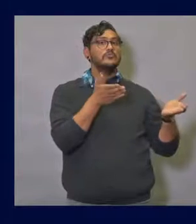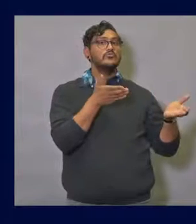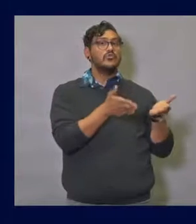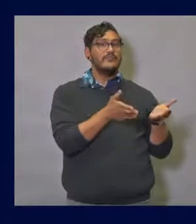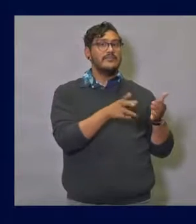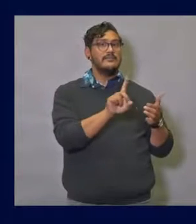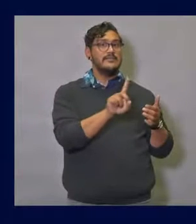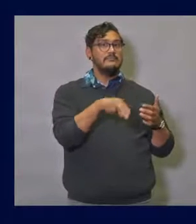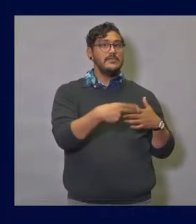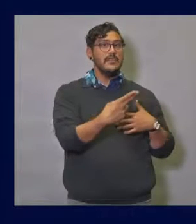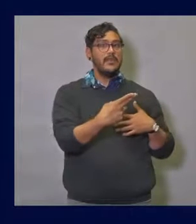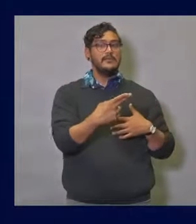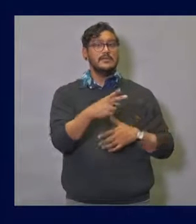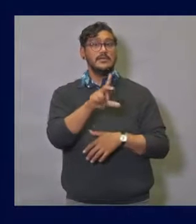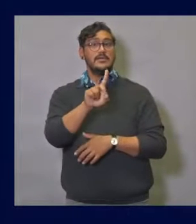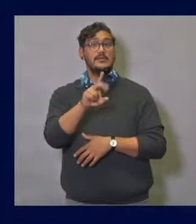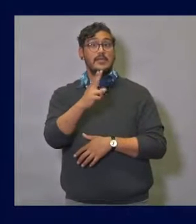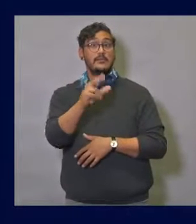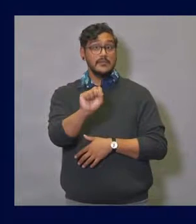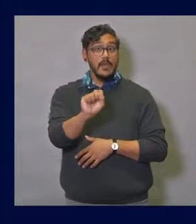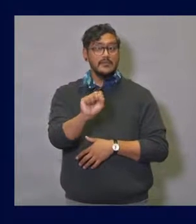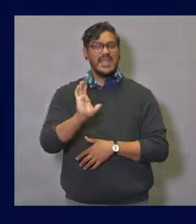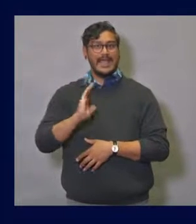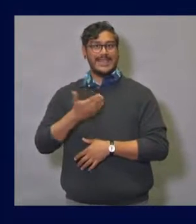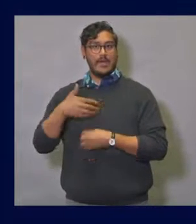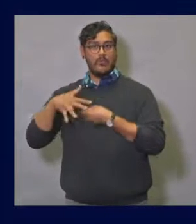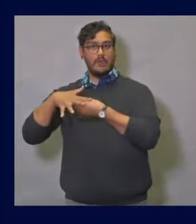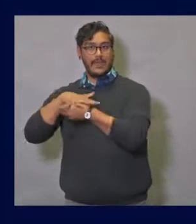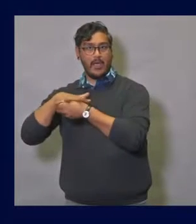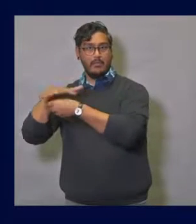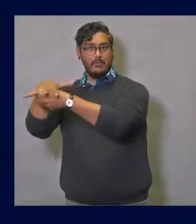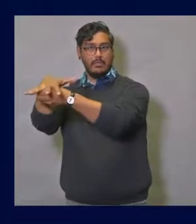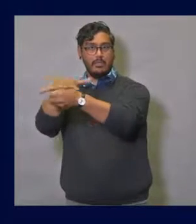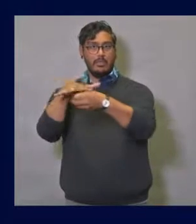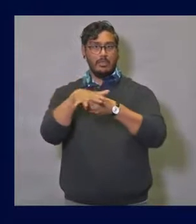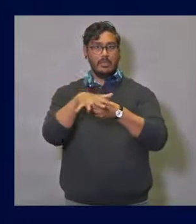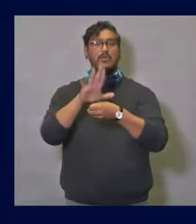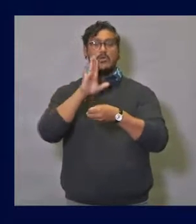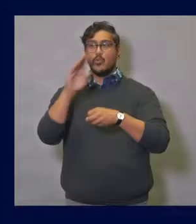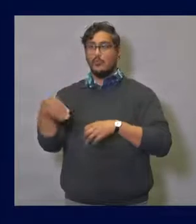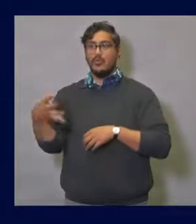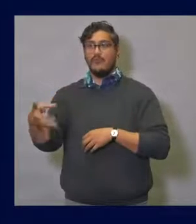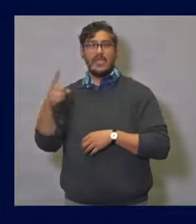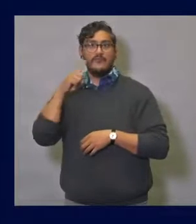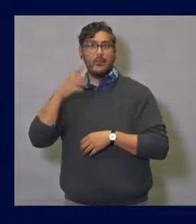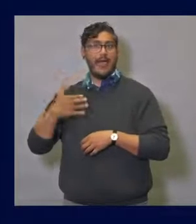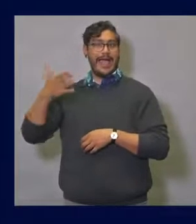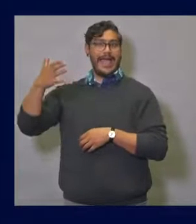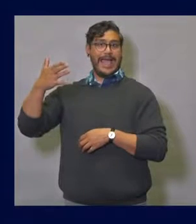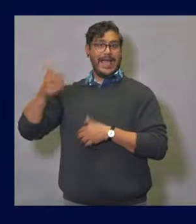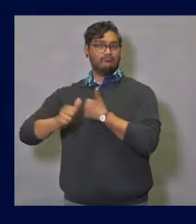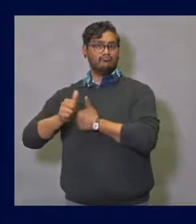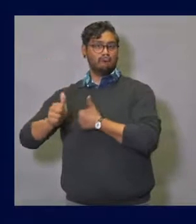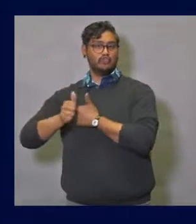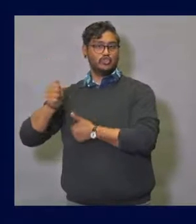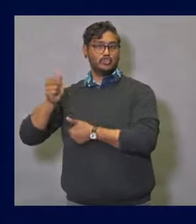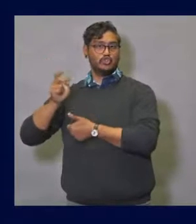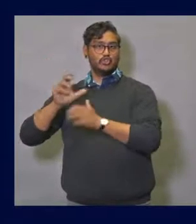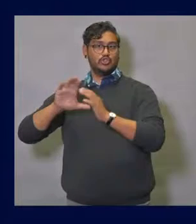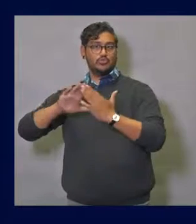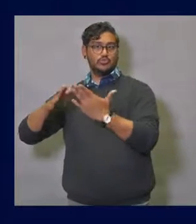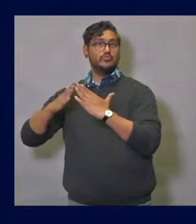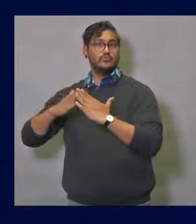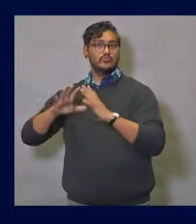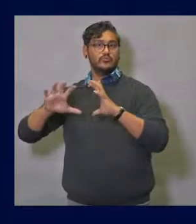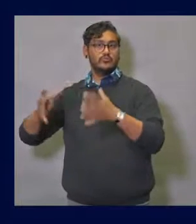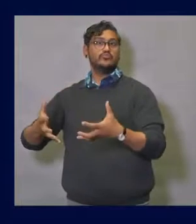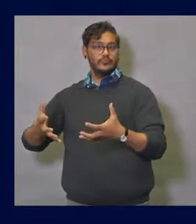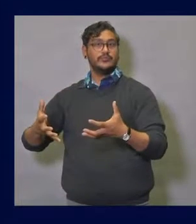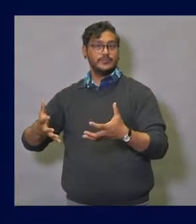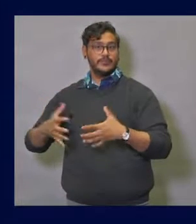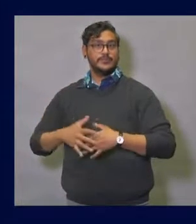TO ACCOUNT FOR THE SERVICES DPH